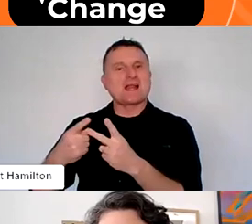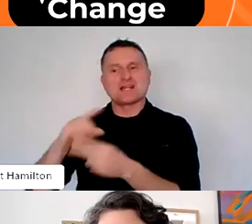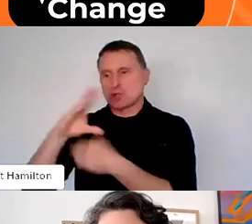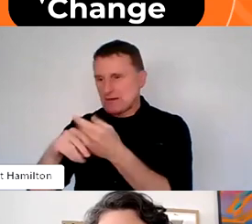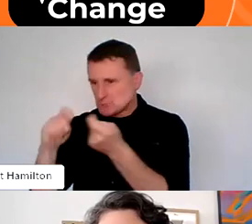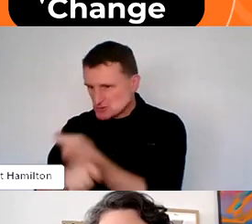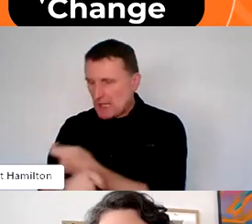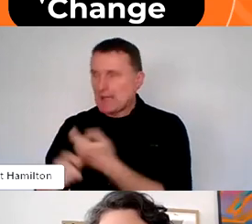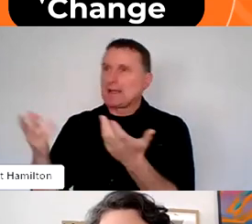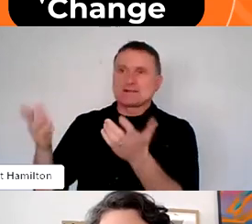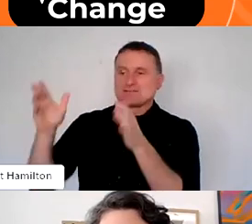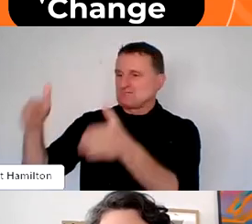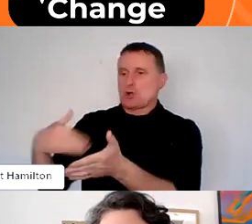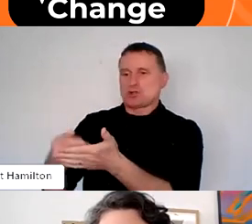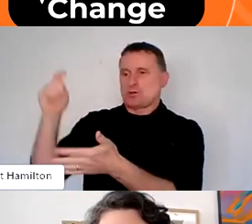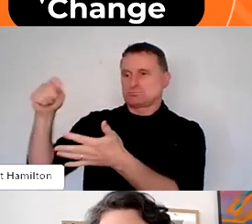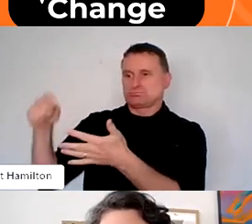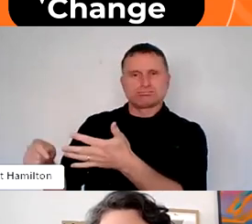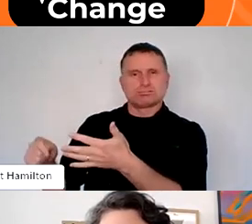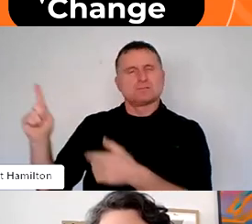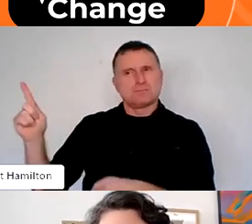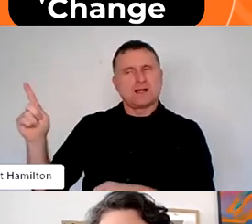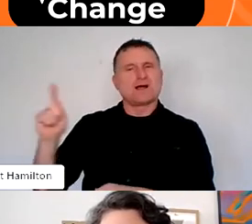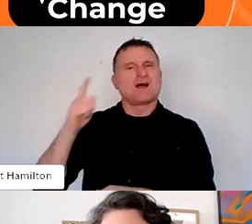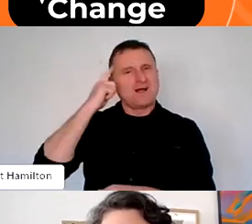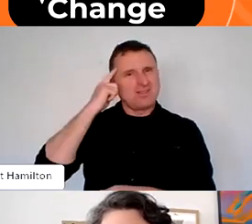because this, I can guarantee you, will be put on the back-burner